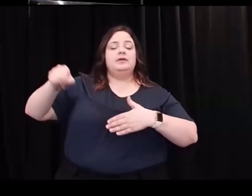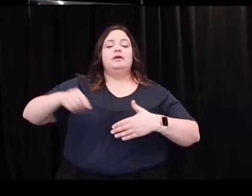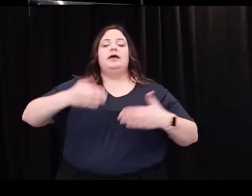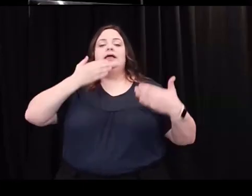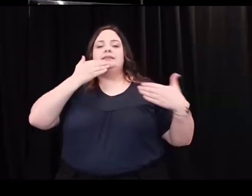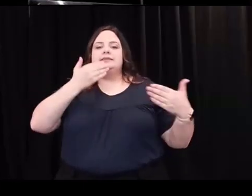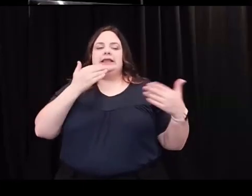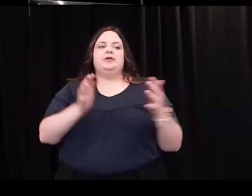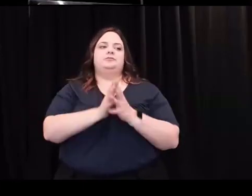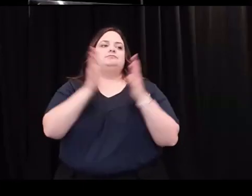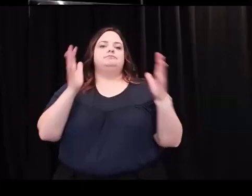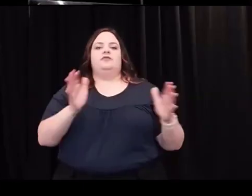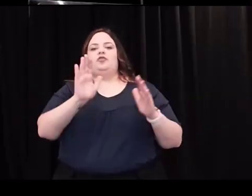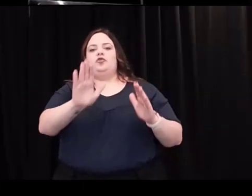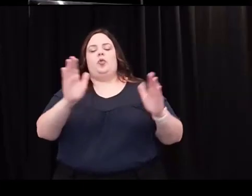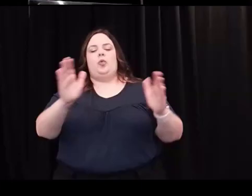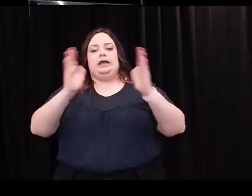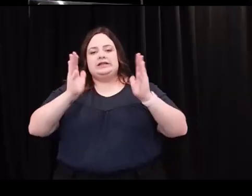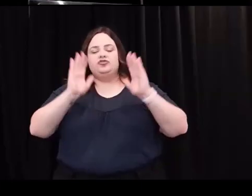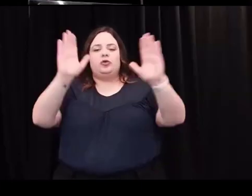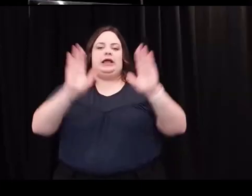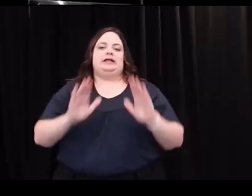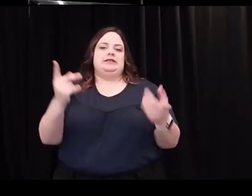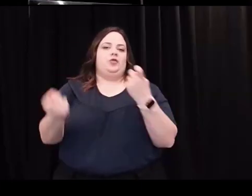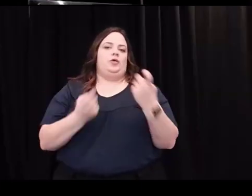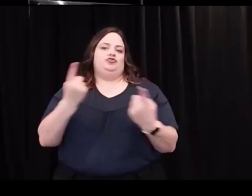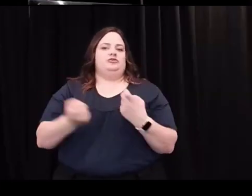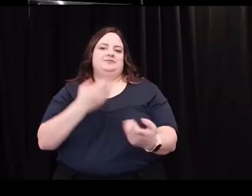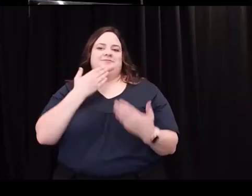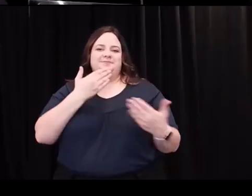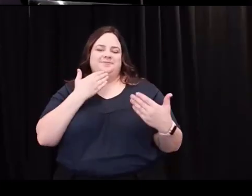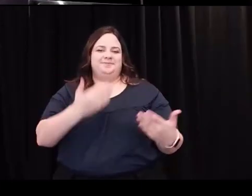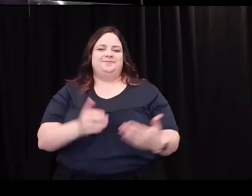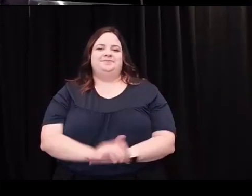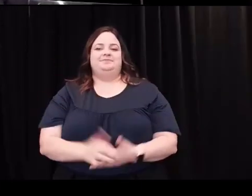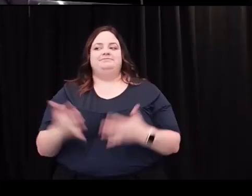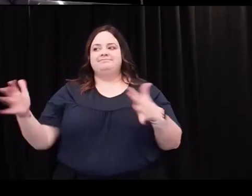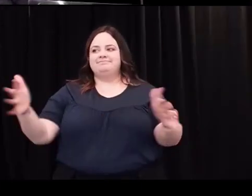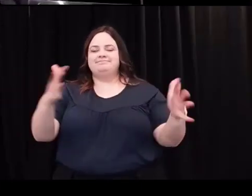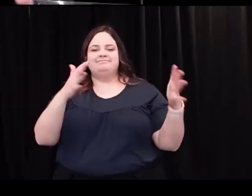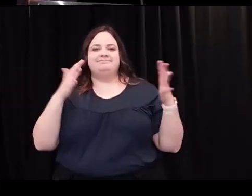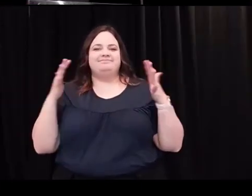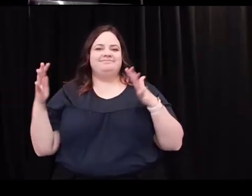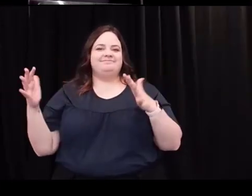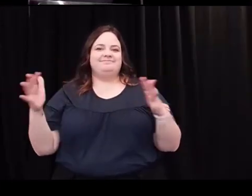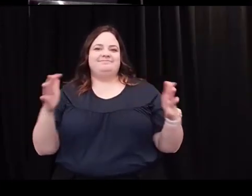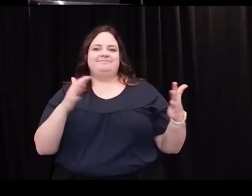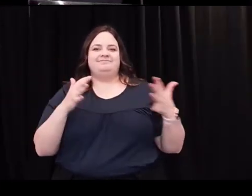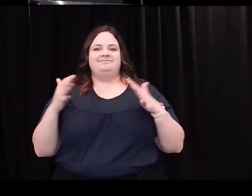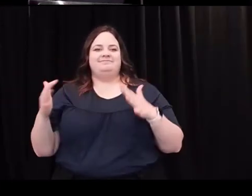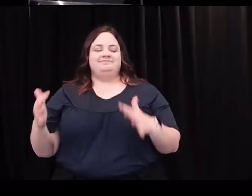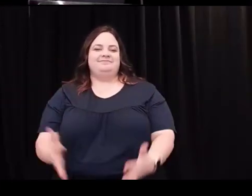your attention and your excellent questions. [Lyssa] Another round of applause, thanks.